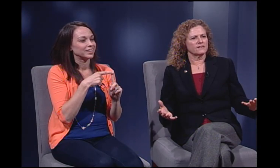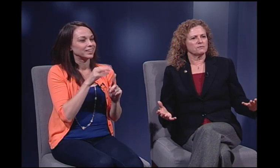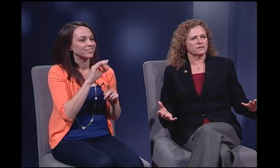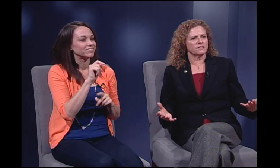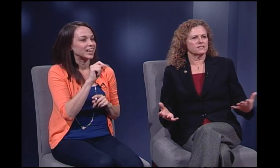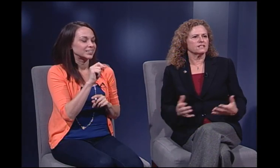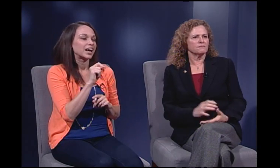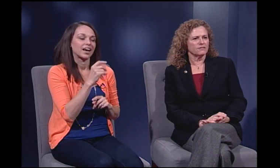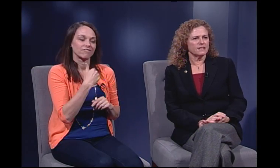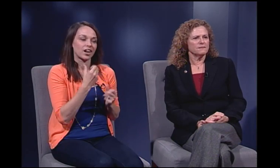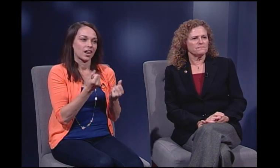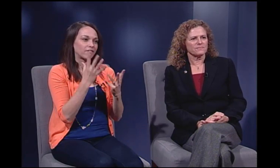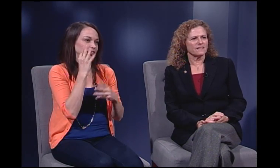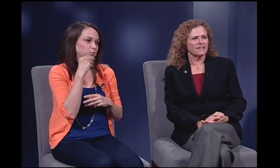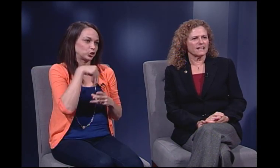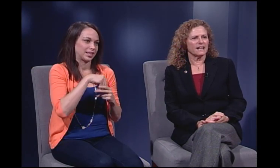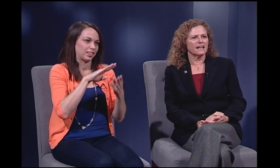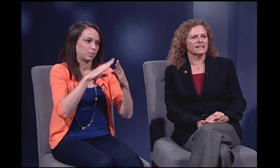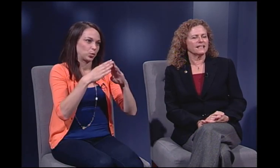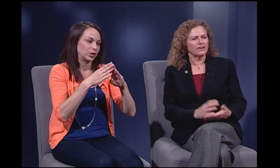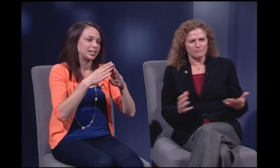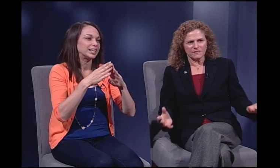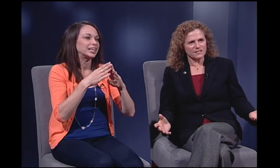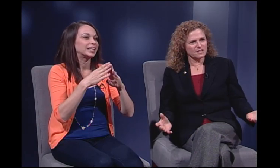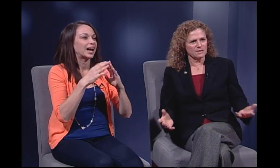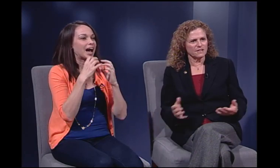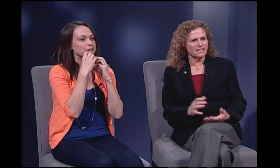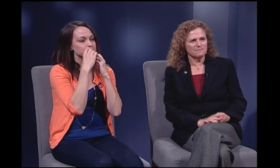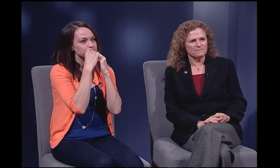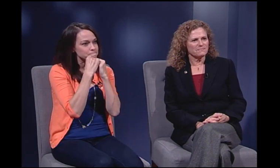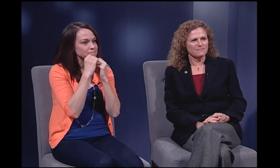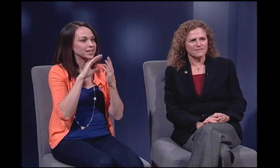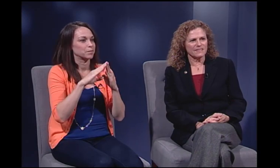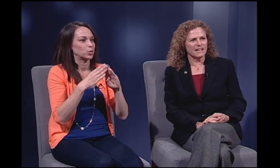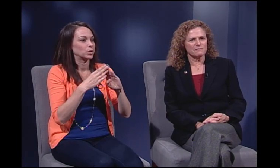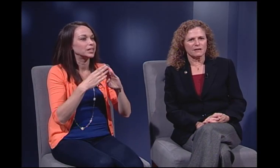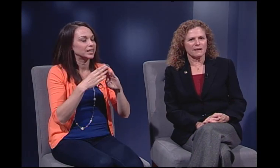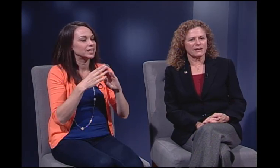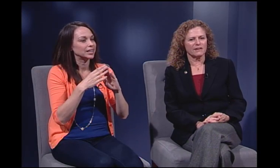of experience in this community, that I care about this community, that my background